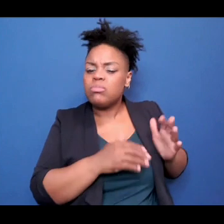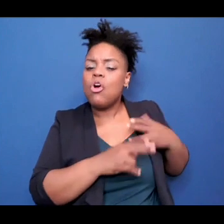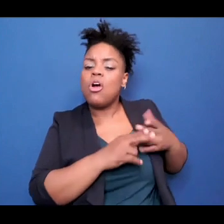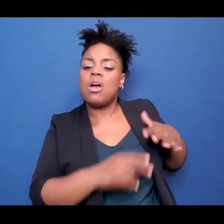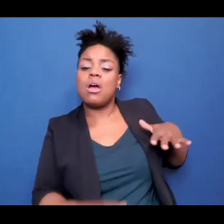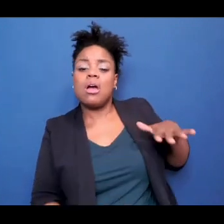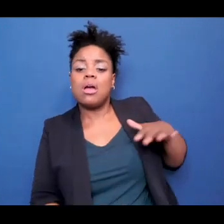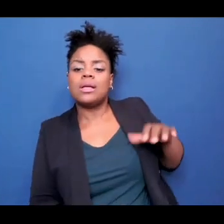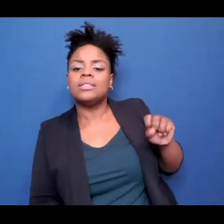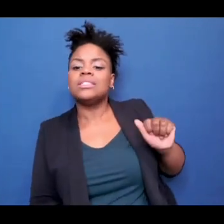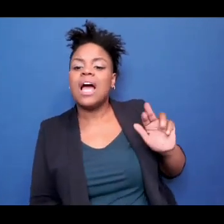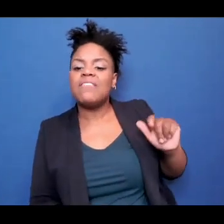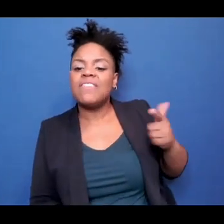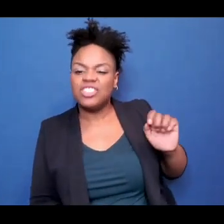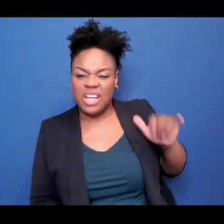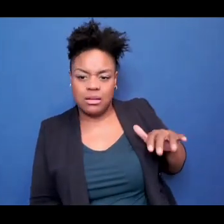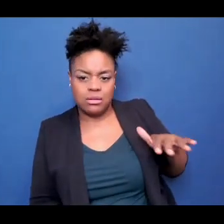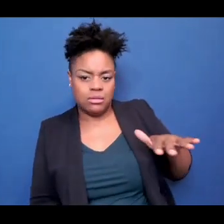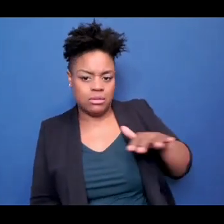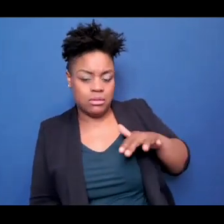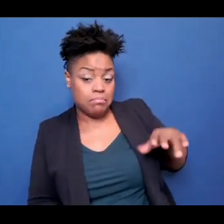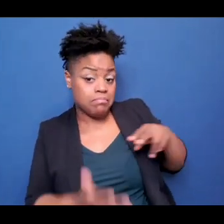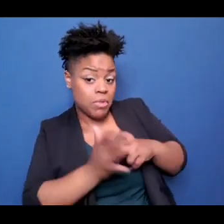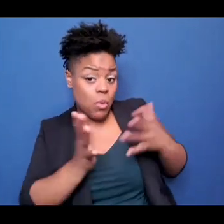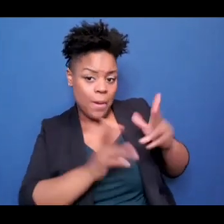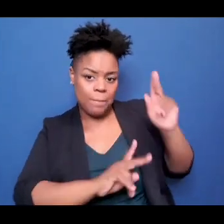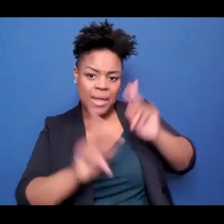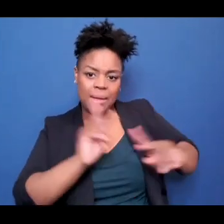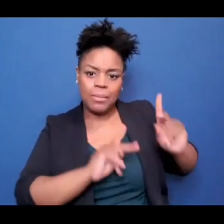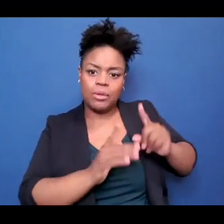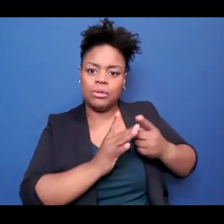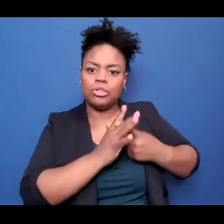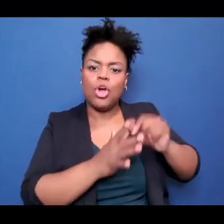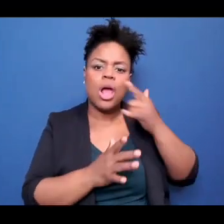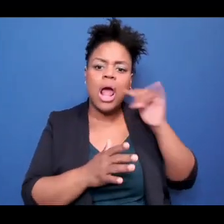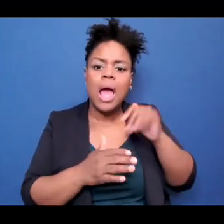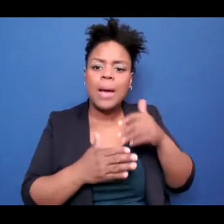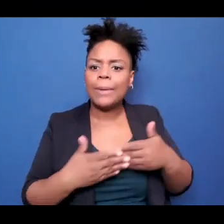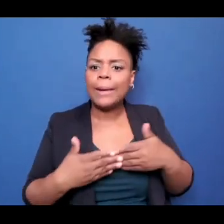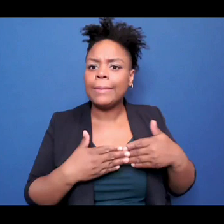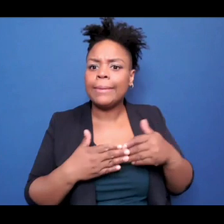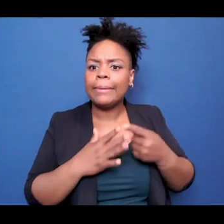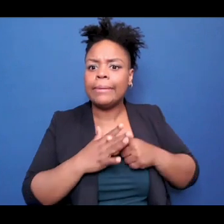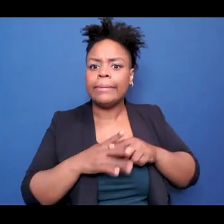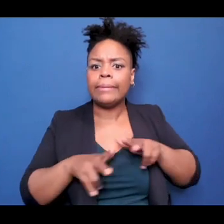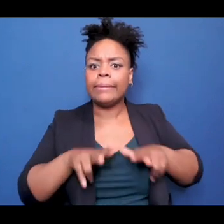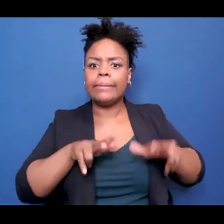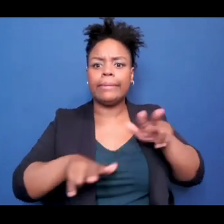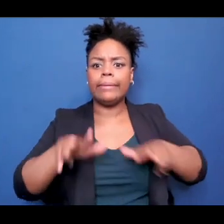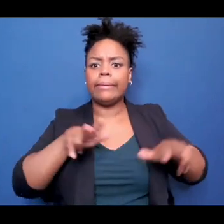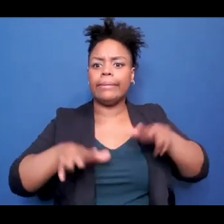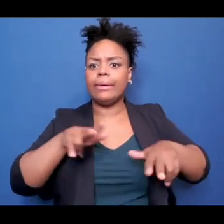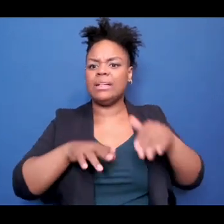MOORE CONTENDS QUOTE WE CALL THESE LATTER SAVAGES. SAVAGES ARE MERELY PEOPLE WHO ARE IN THE INFANT STAGES OF HUMAN DEVELOPMENT THEY HAVE